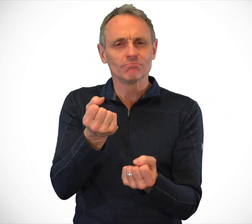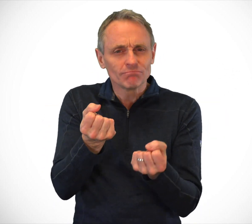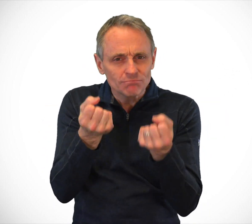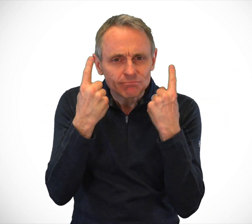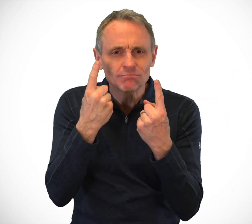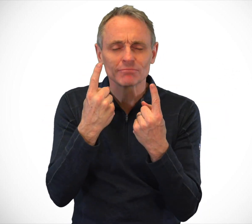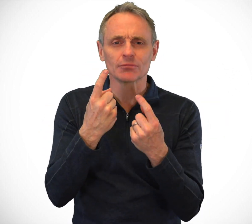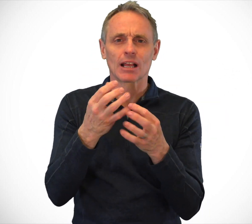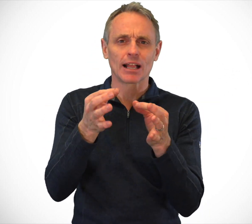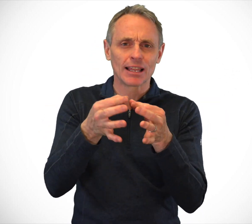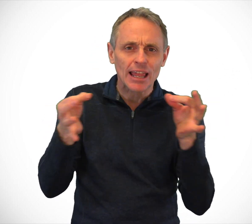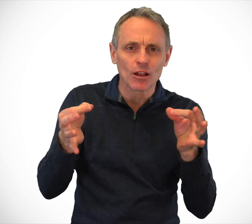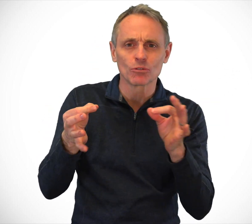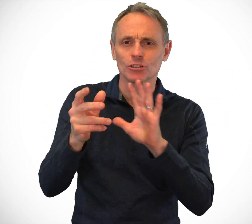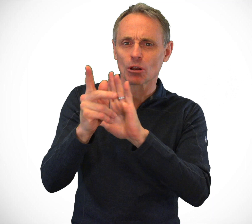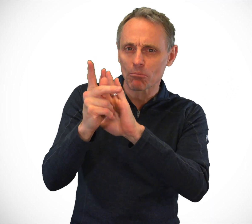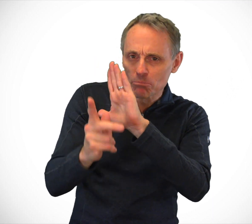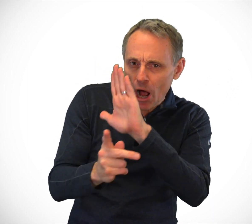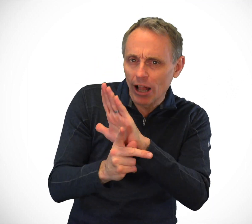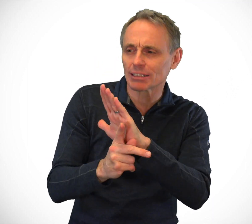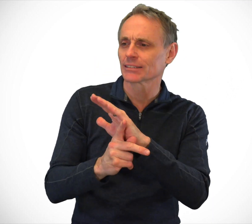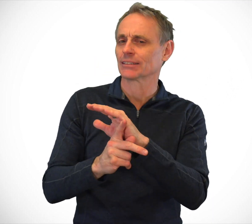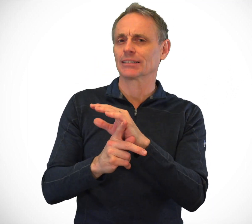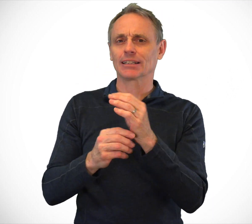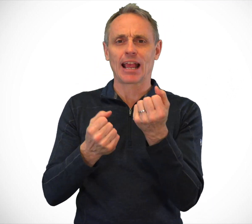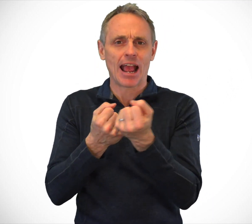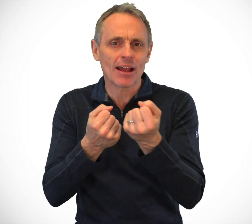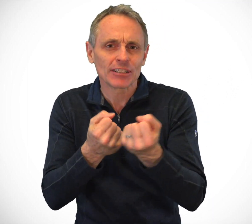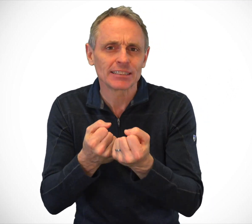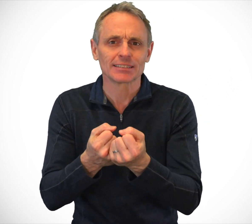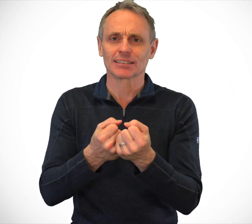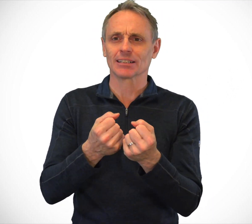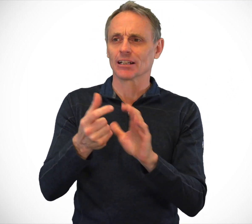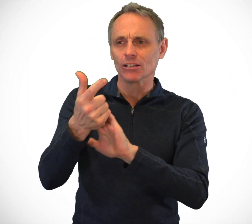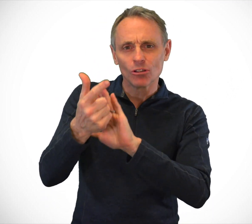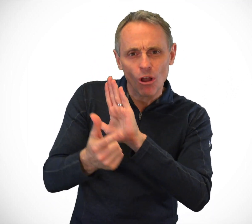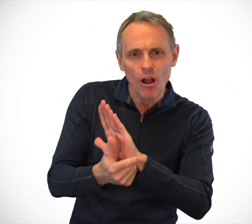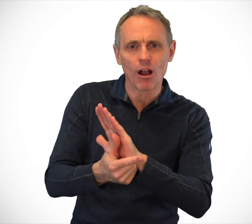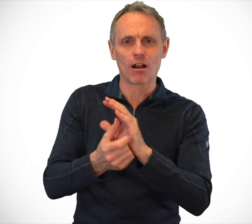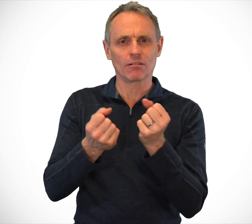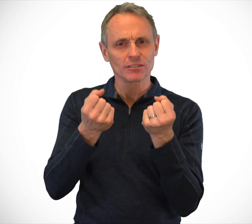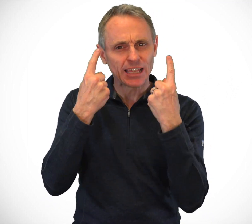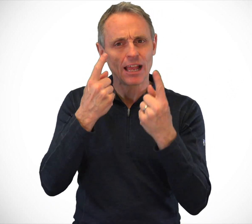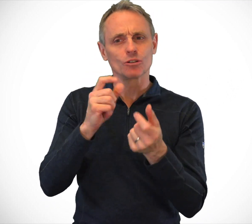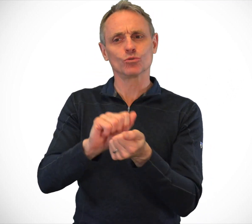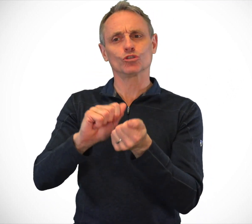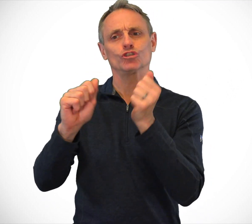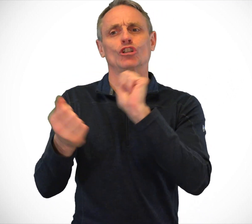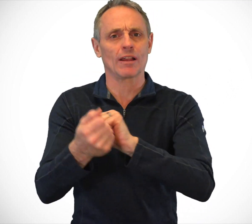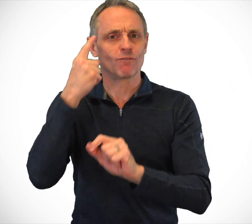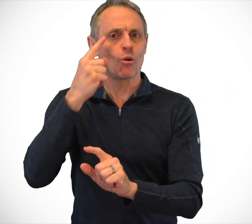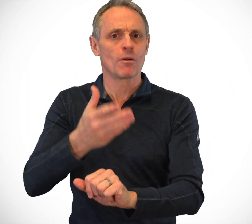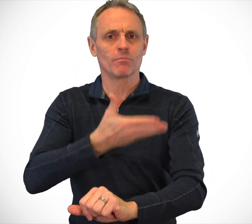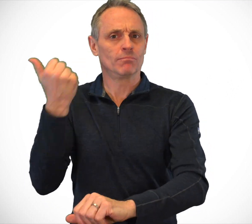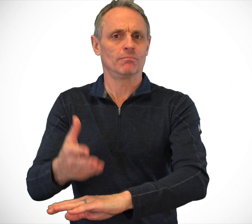policy, advocacy and legal dimensions of language so we can really change laws and policy to